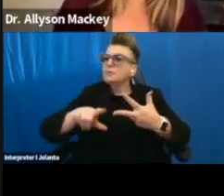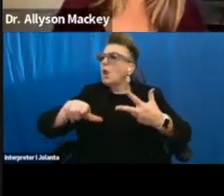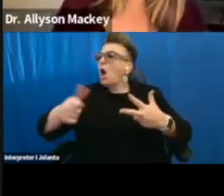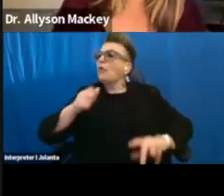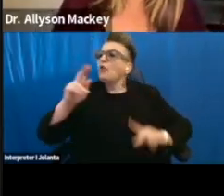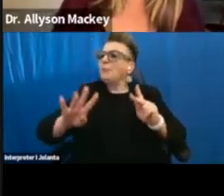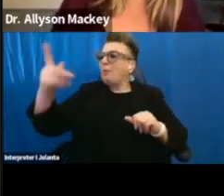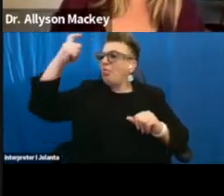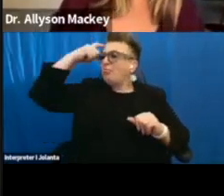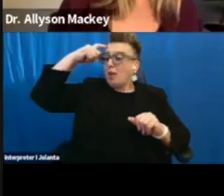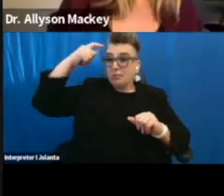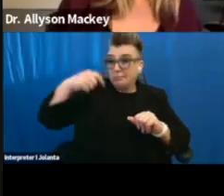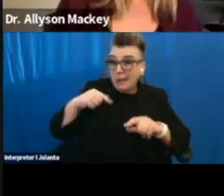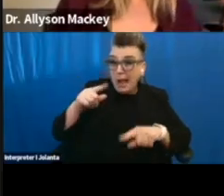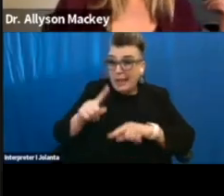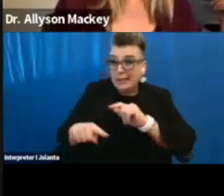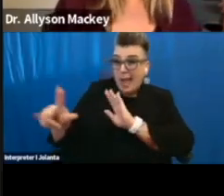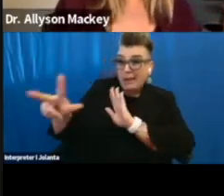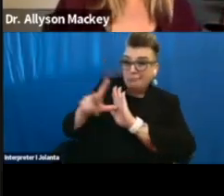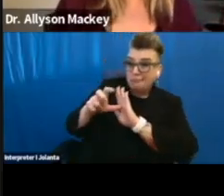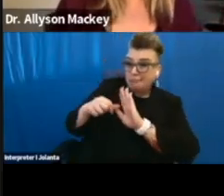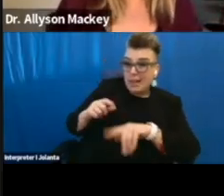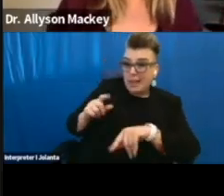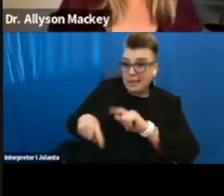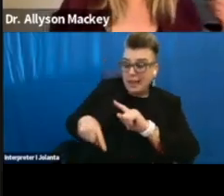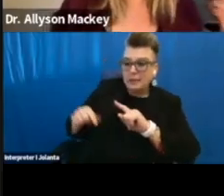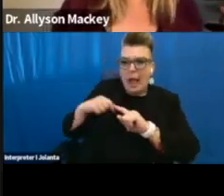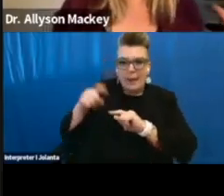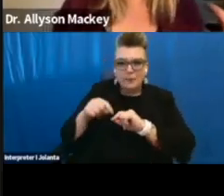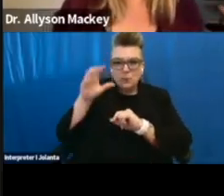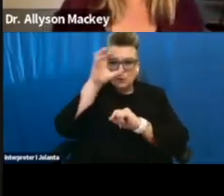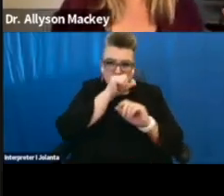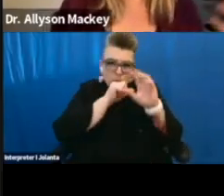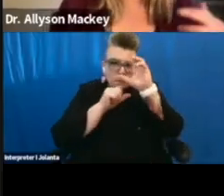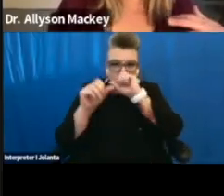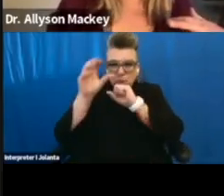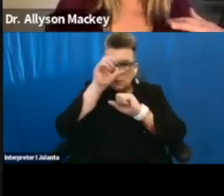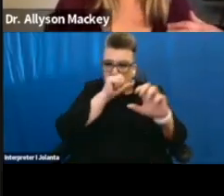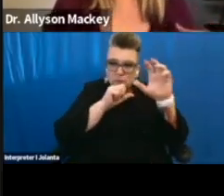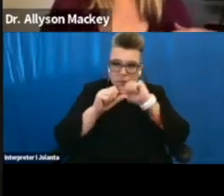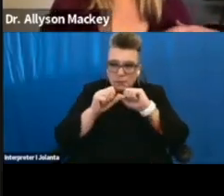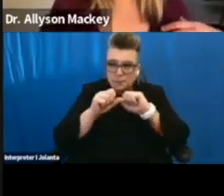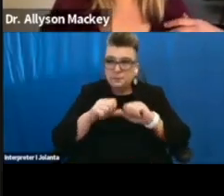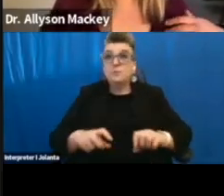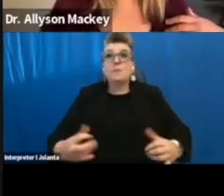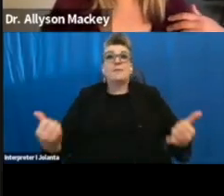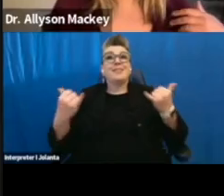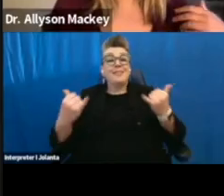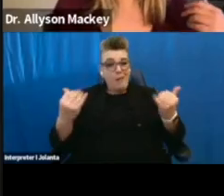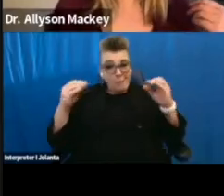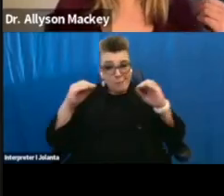and so now for more than a decade there have been ideas about how brain plasticity might